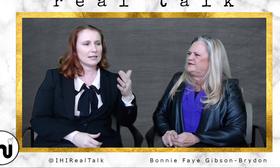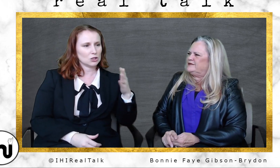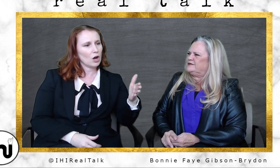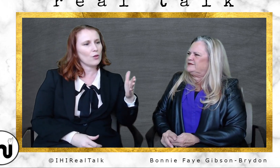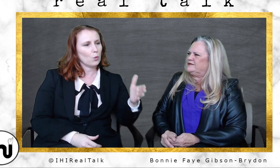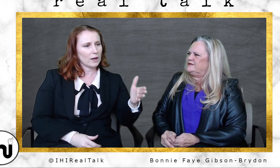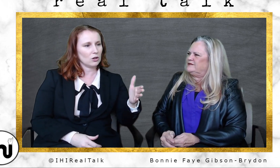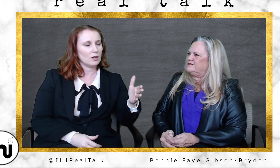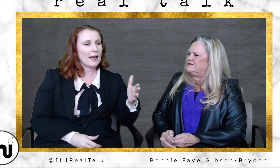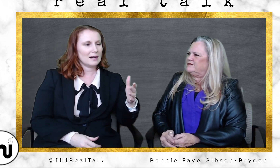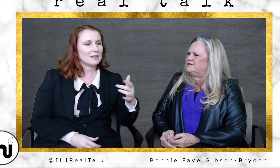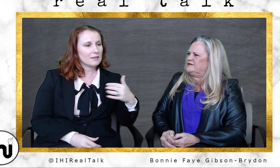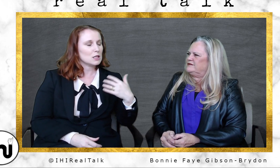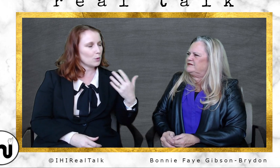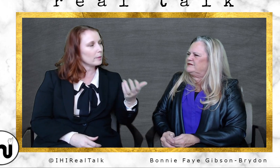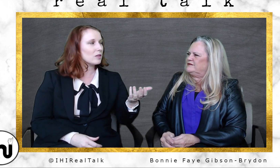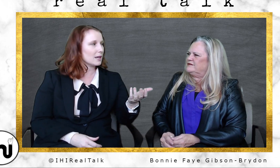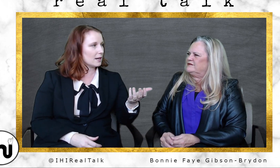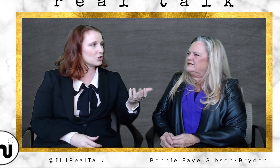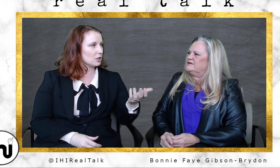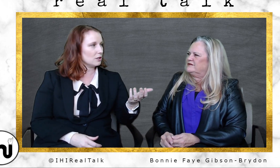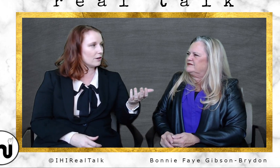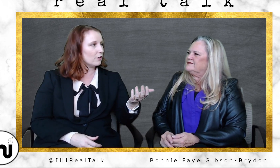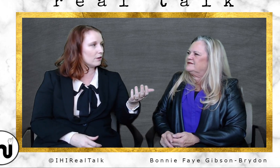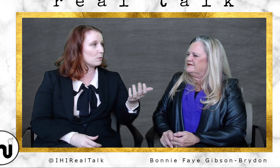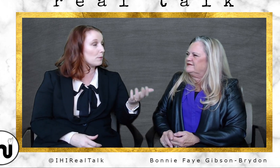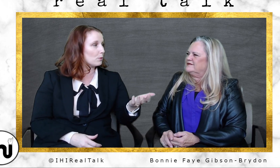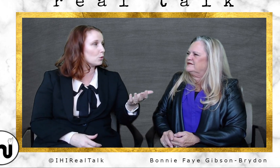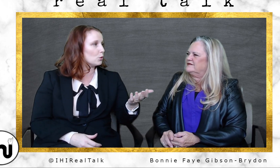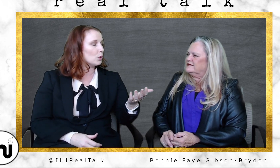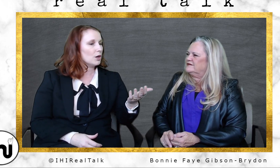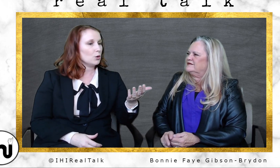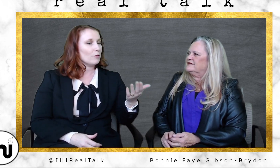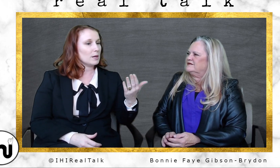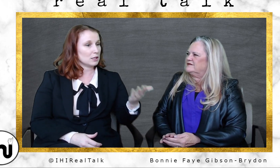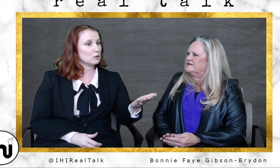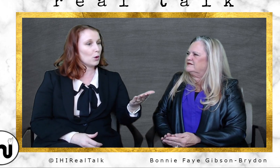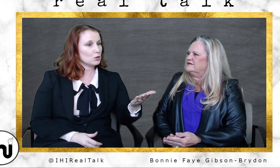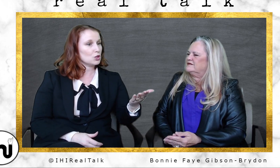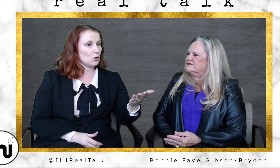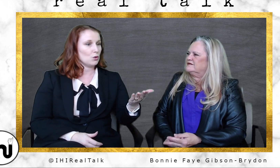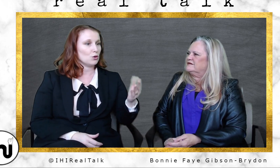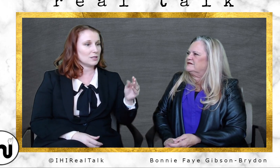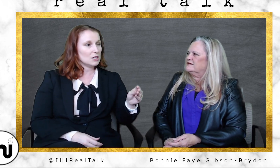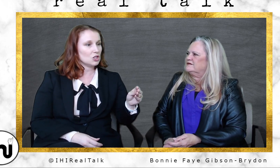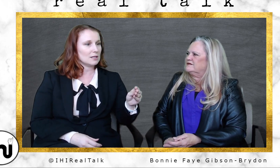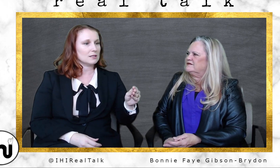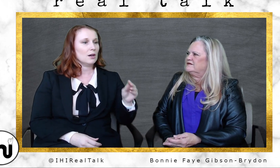I saw the wheel, and I think this is probably the connection a lot of the people who who have been exposed to your teachings in